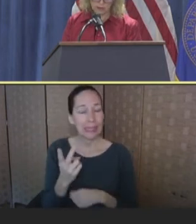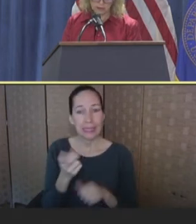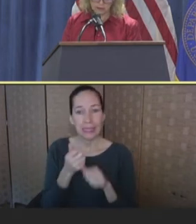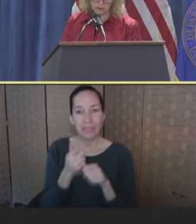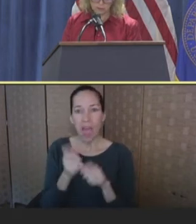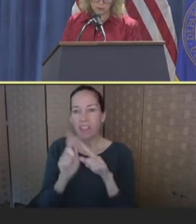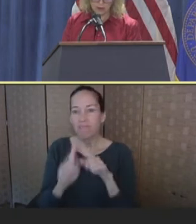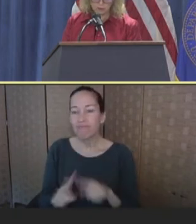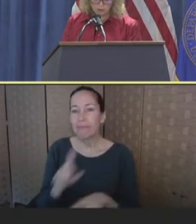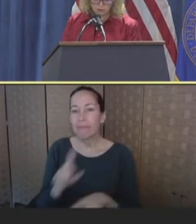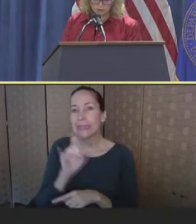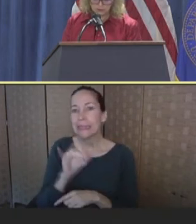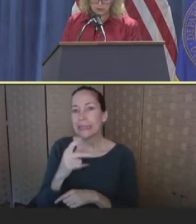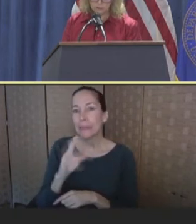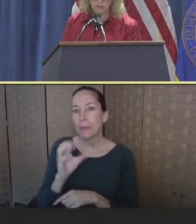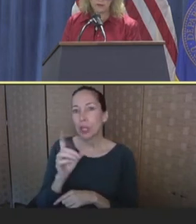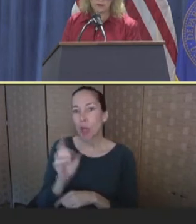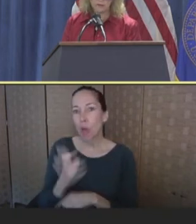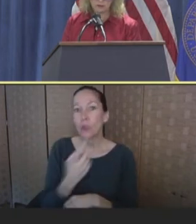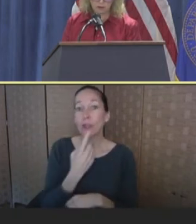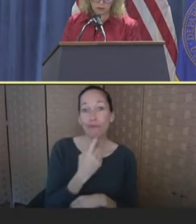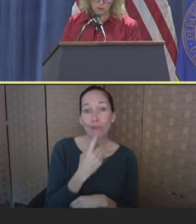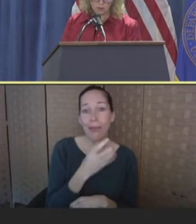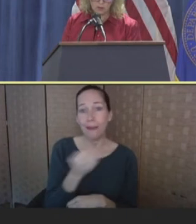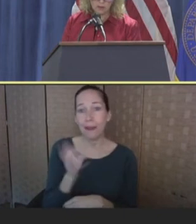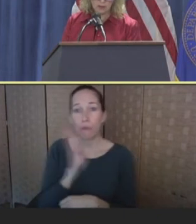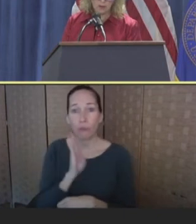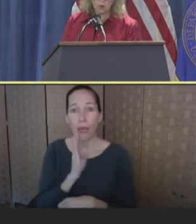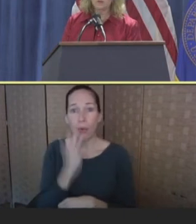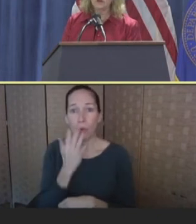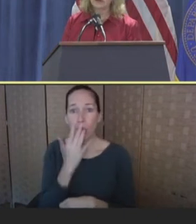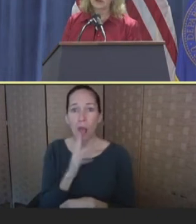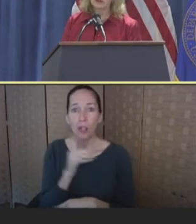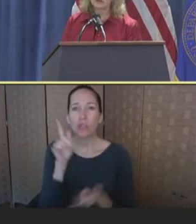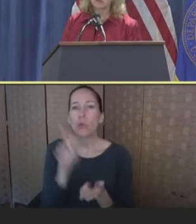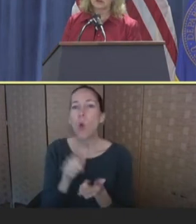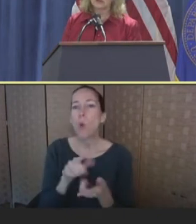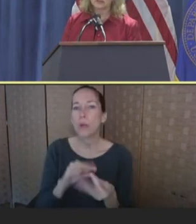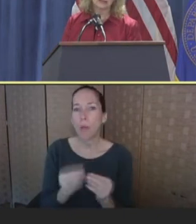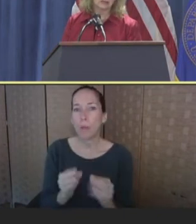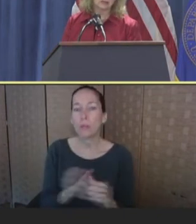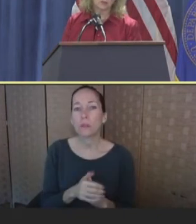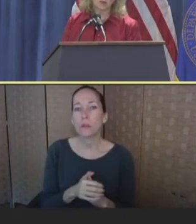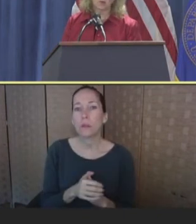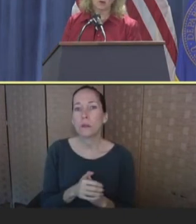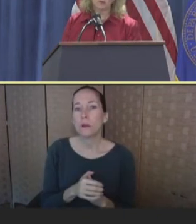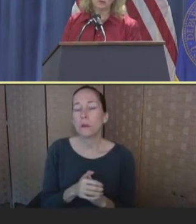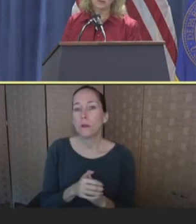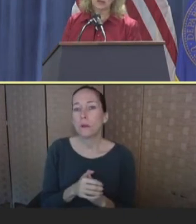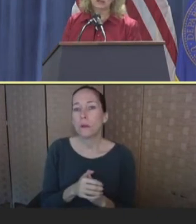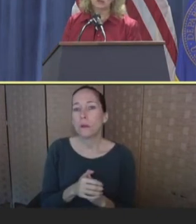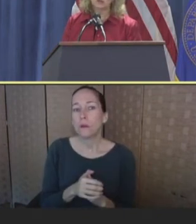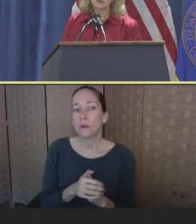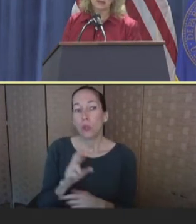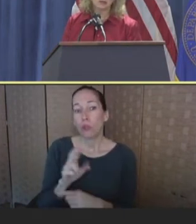red and the brown colors, they are very, very low. All of Rockland County, the rate is about 60.1 percent, and New York State is almost